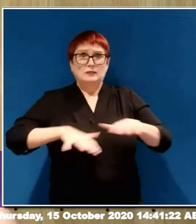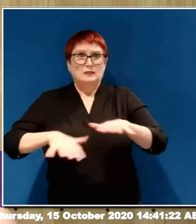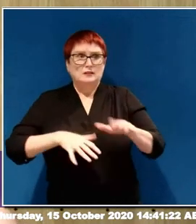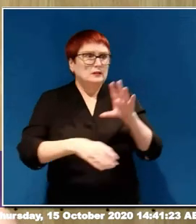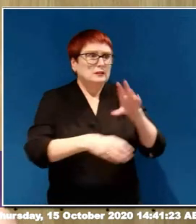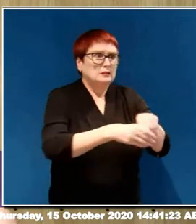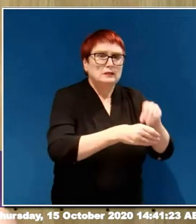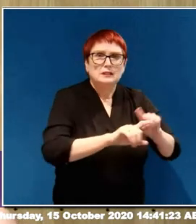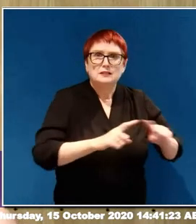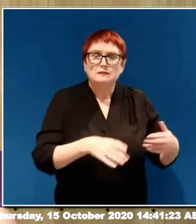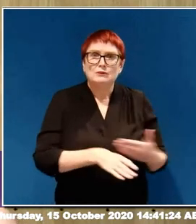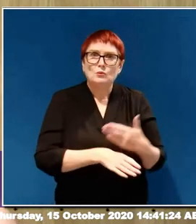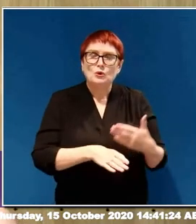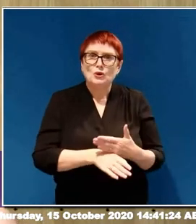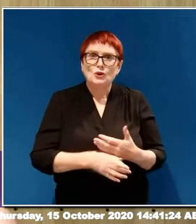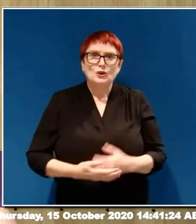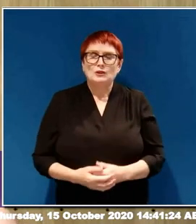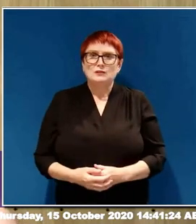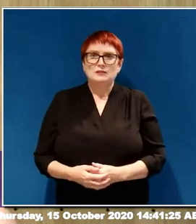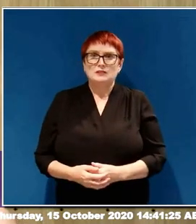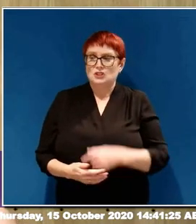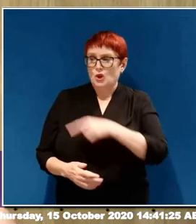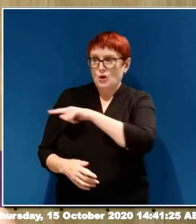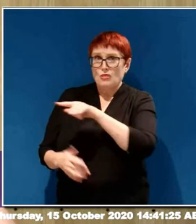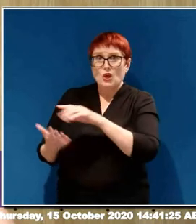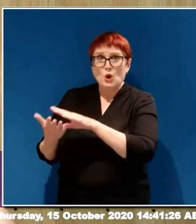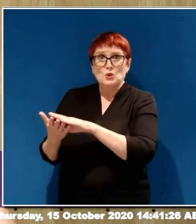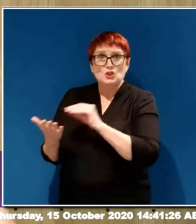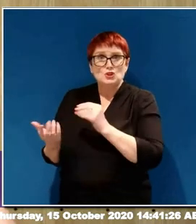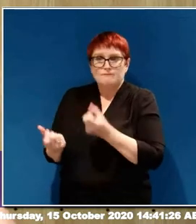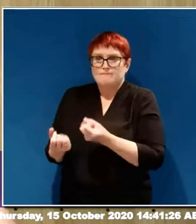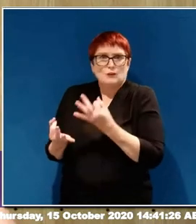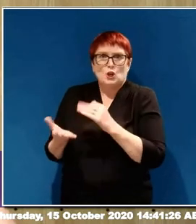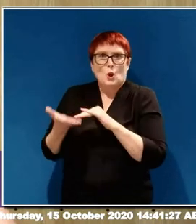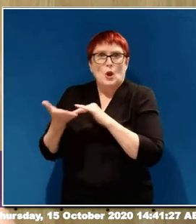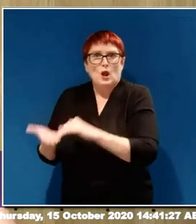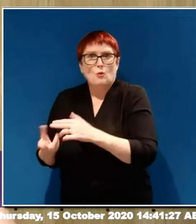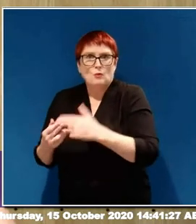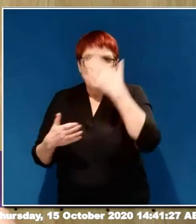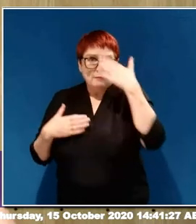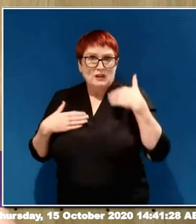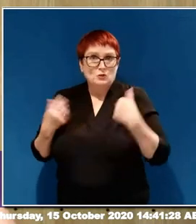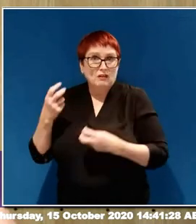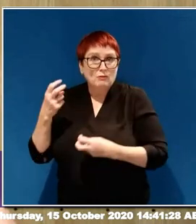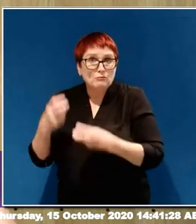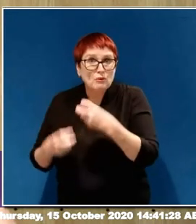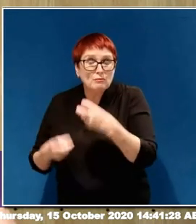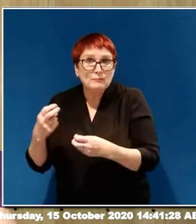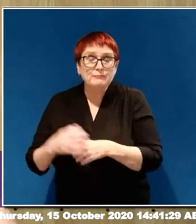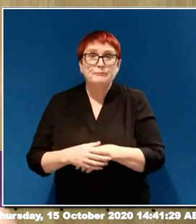officers to support their mental health conditions or the guidance officers would be consumed with crisis counselling.